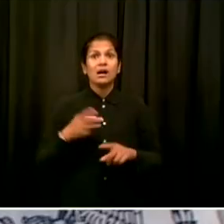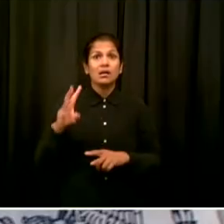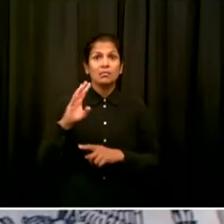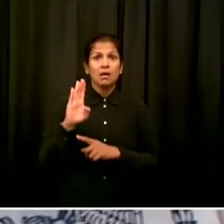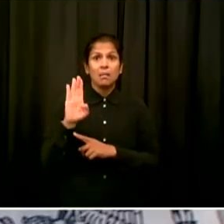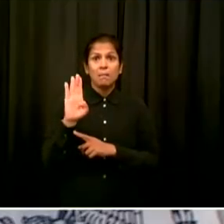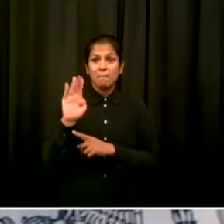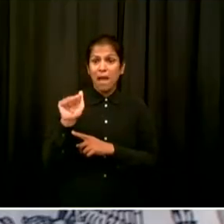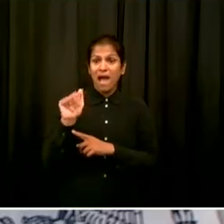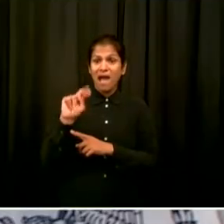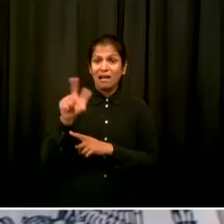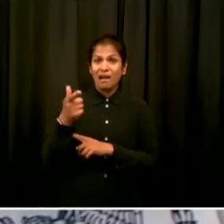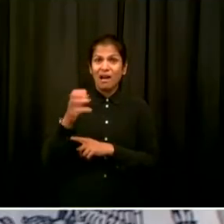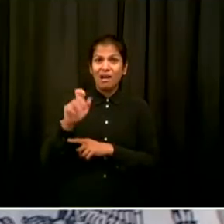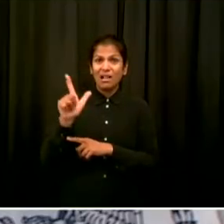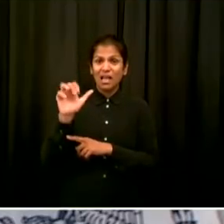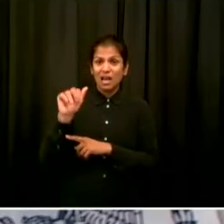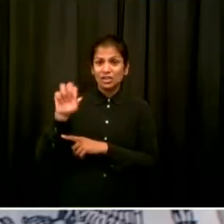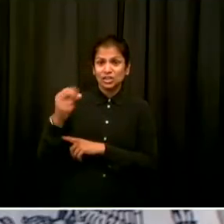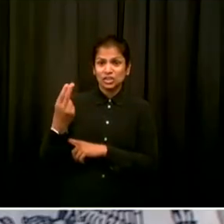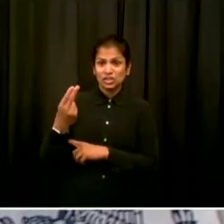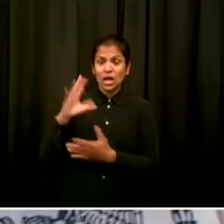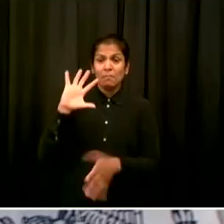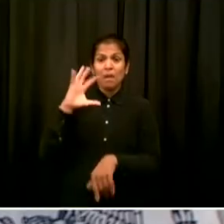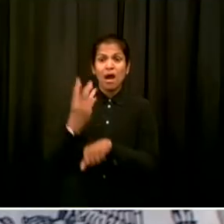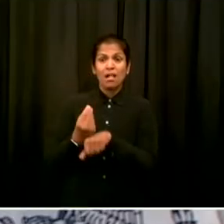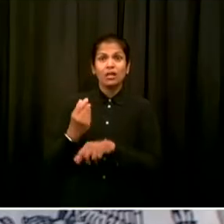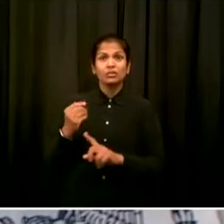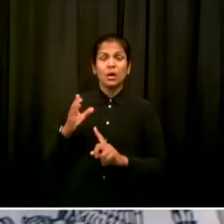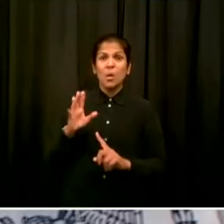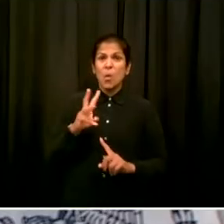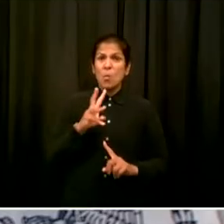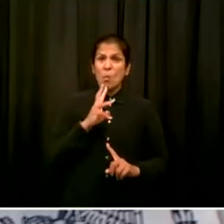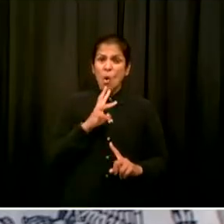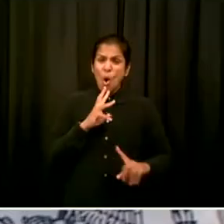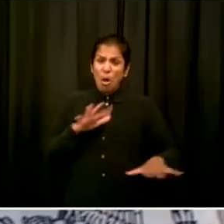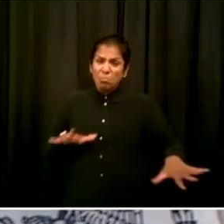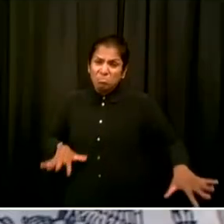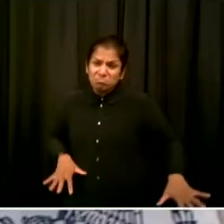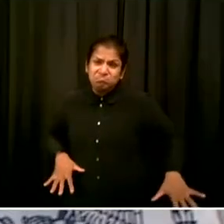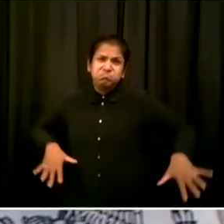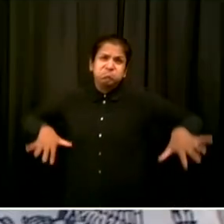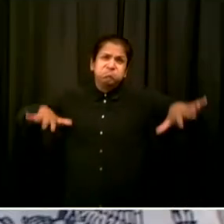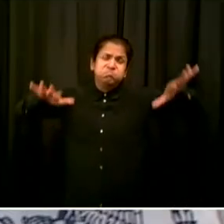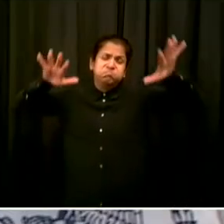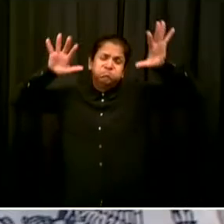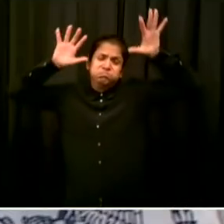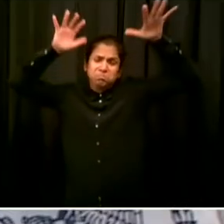WORLD. THAT S I FOLLOWINTG HE HORRIBLE FLOODING. WE ARE SEEING PROBLEMS IN